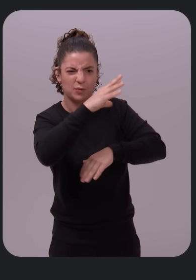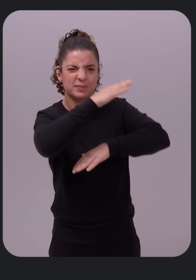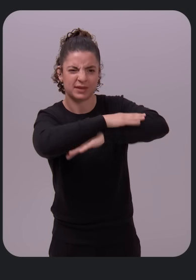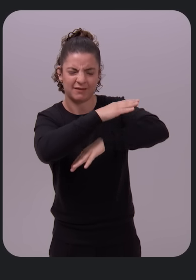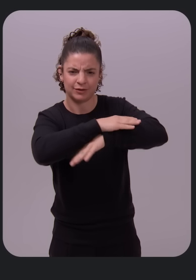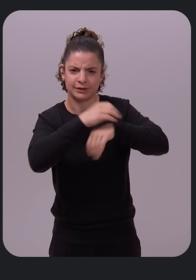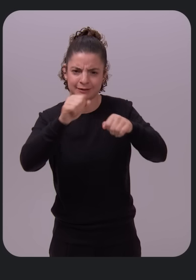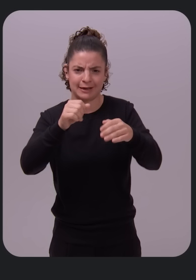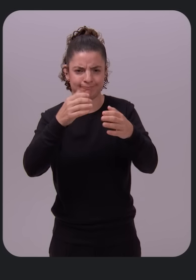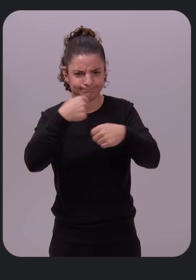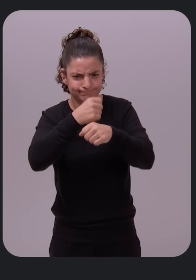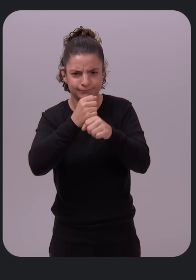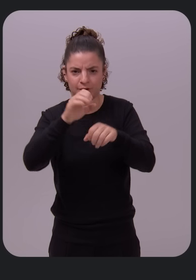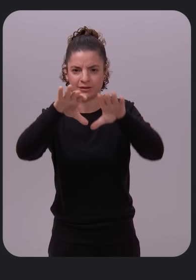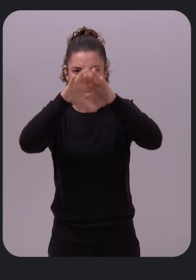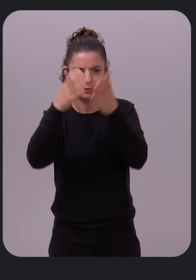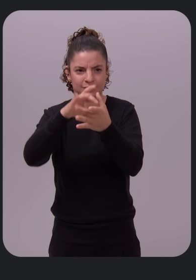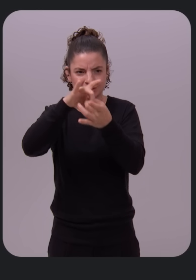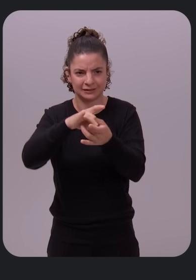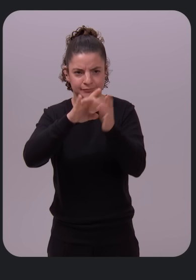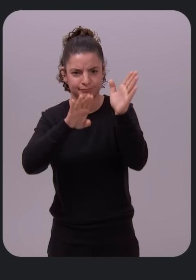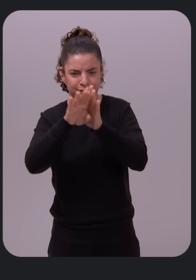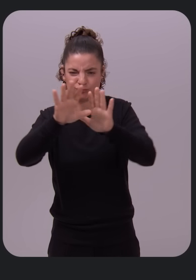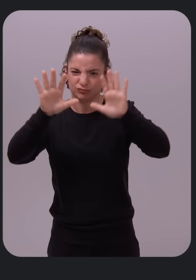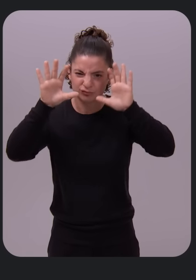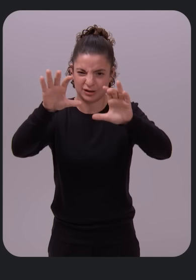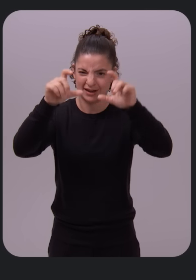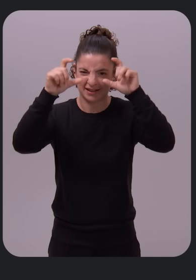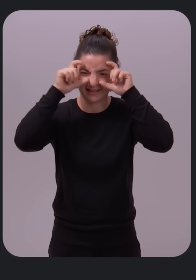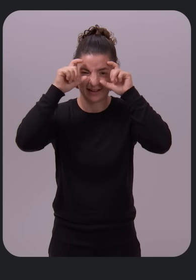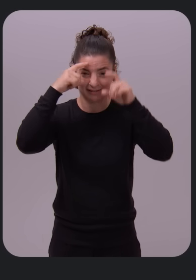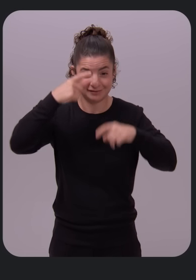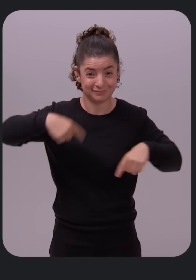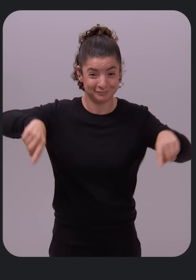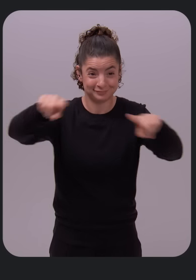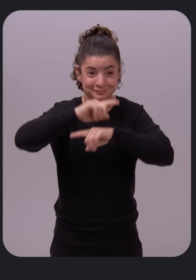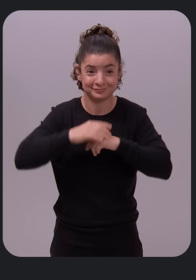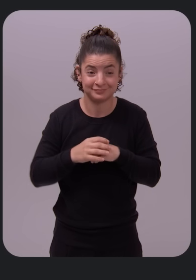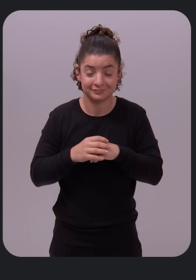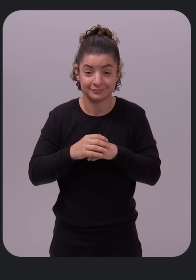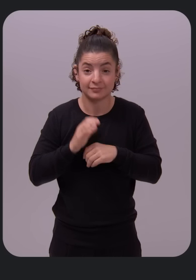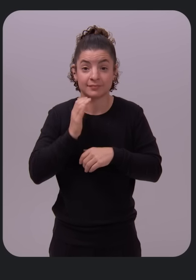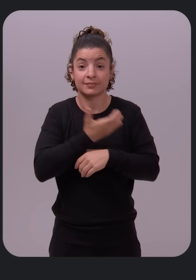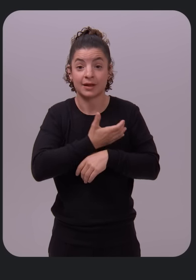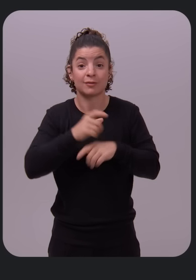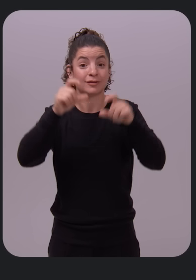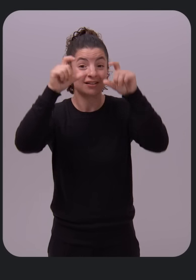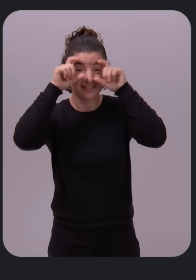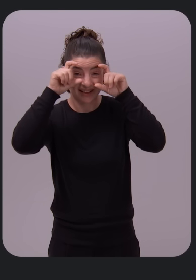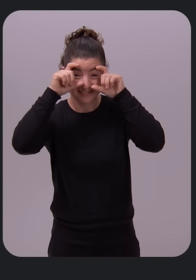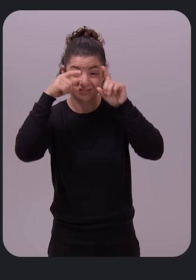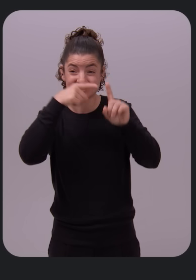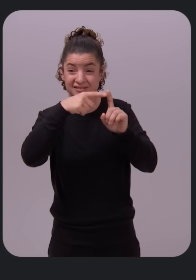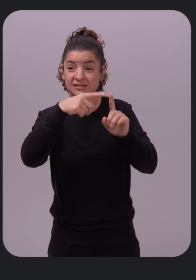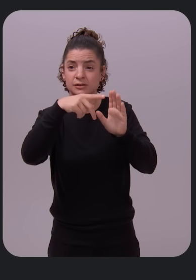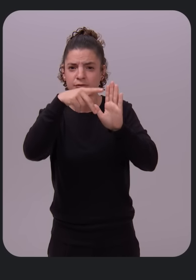to enable the ecosystem to build great glasses alongside us. Our glasses prototypes are already